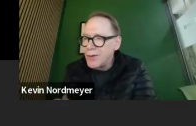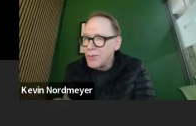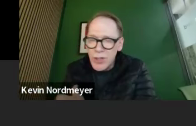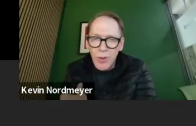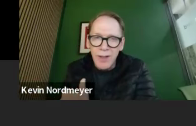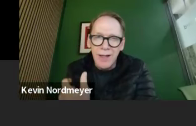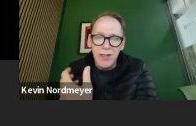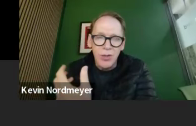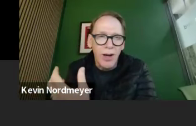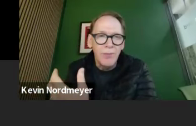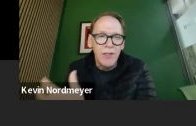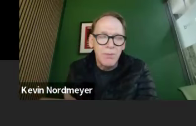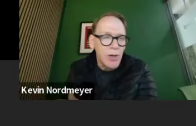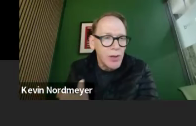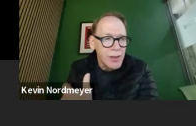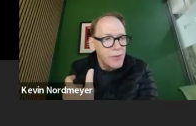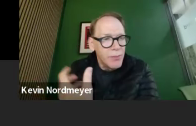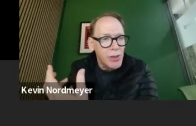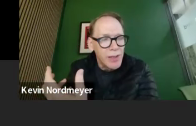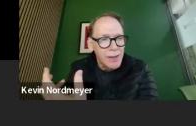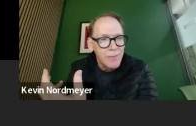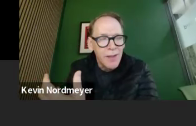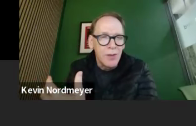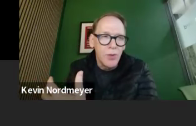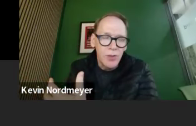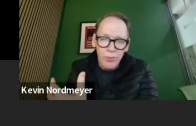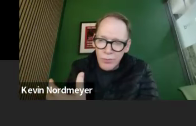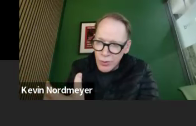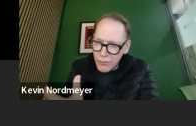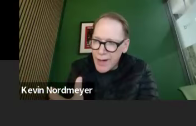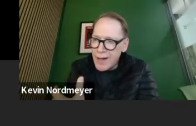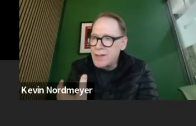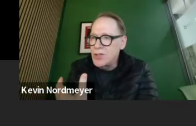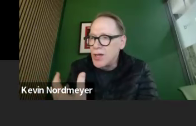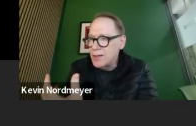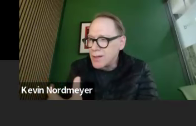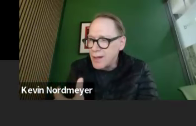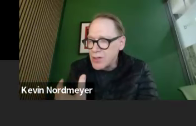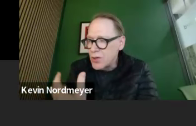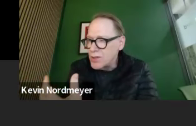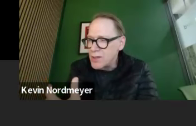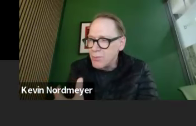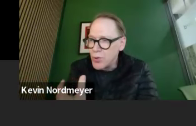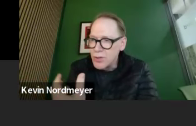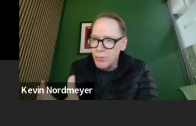And then we just want to kind of describe the spirit of the building, which you'll find as Jason kind of starts his portion